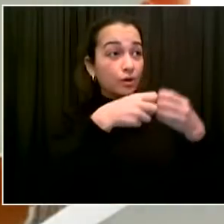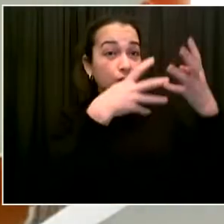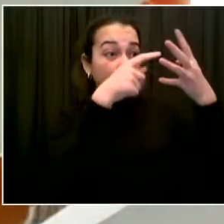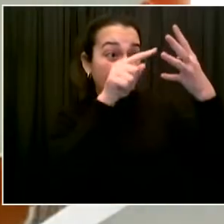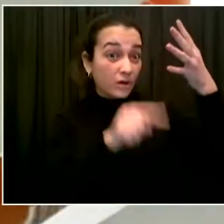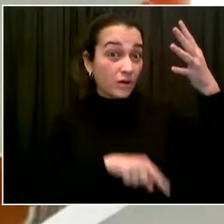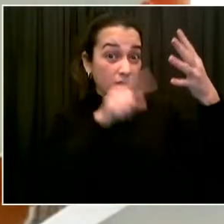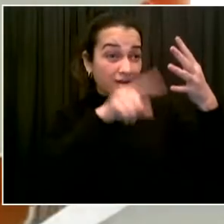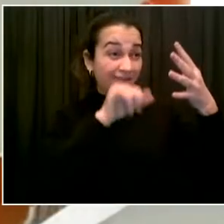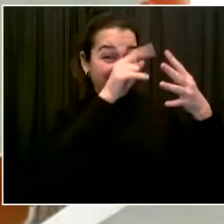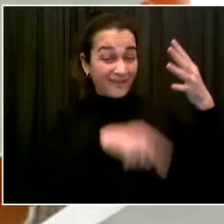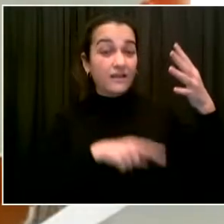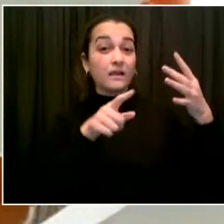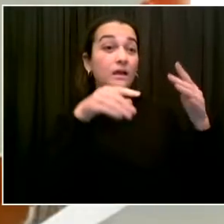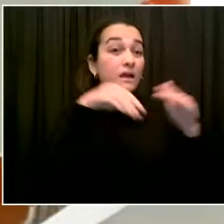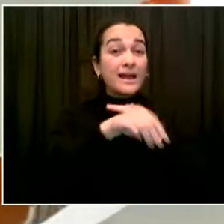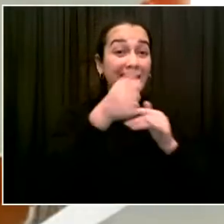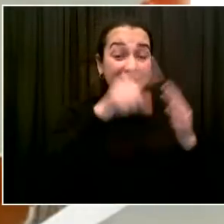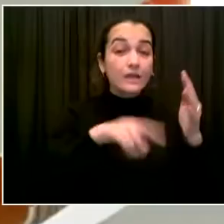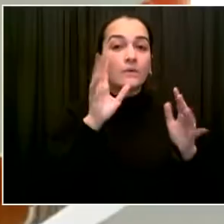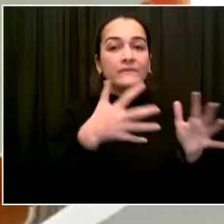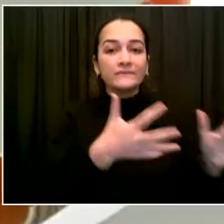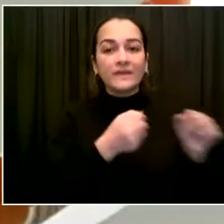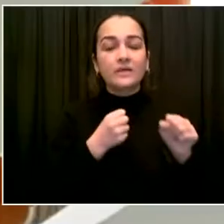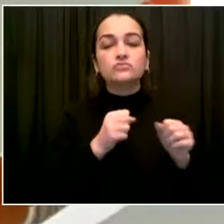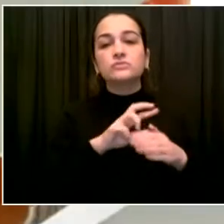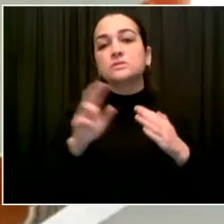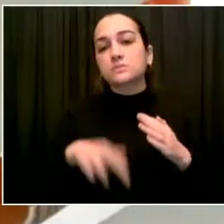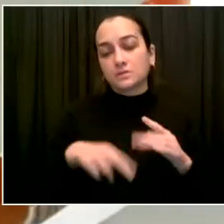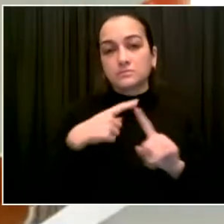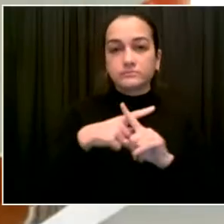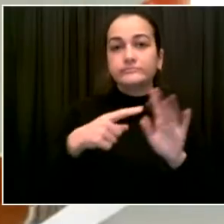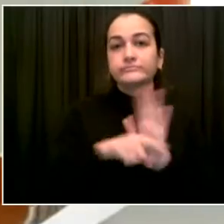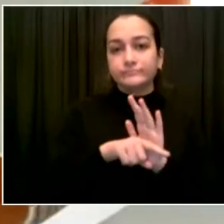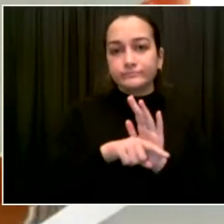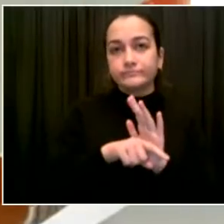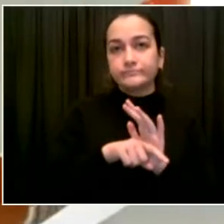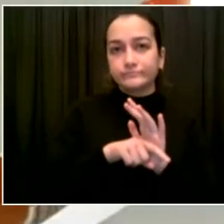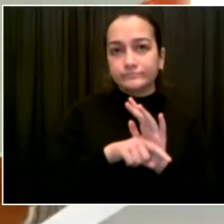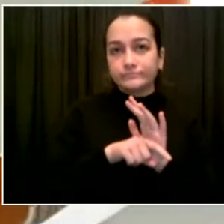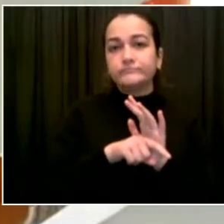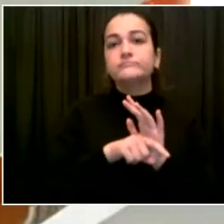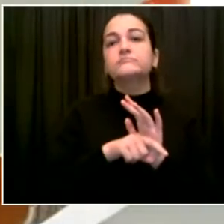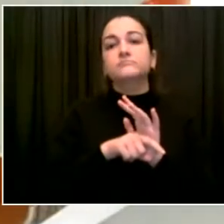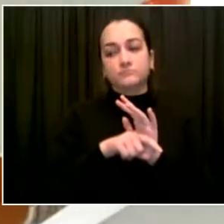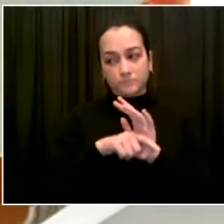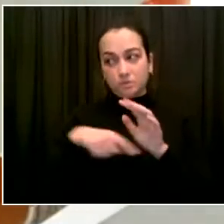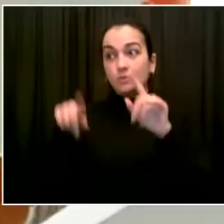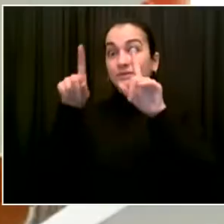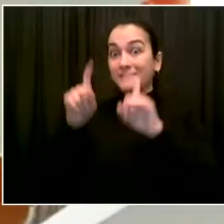NYC.G/COVOVTIDEST . WE HAVE OUR OWN LAB TO KEEP THE CONTROL